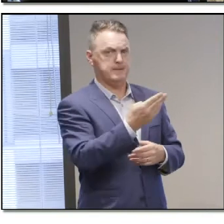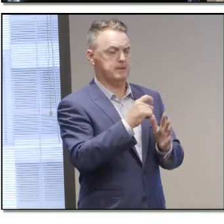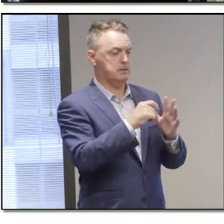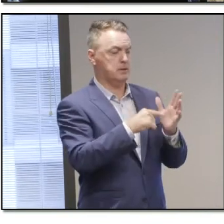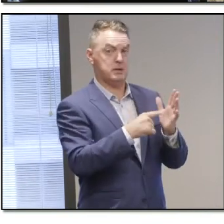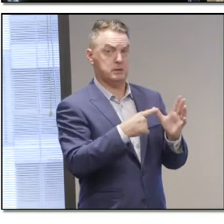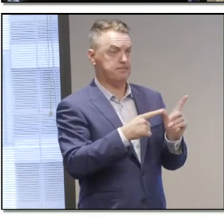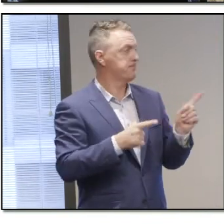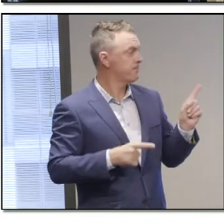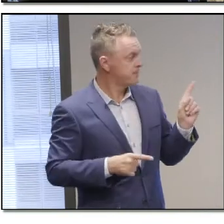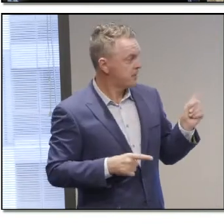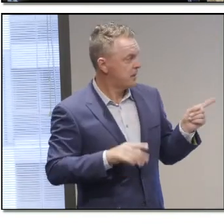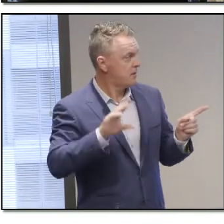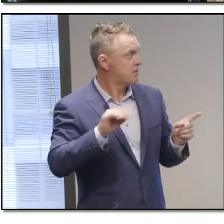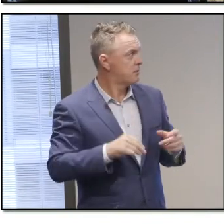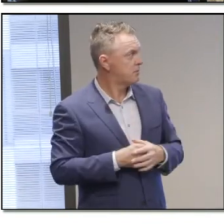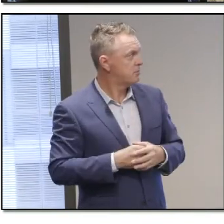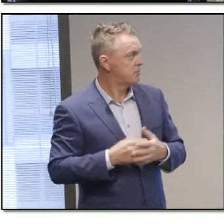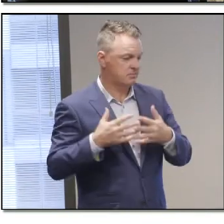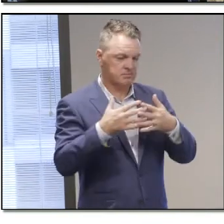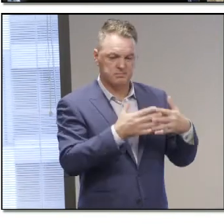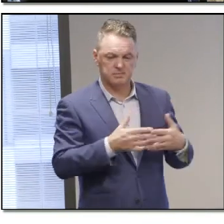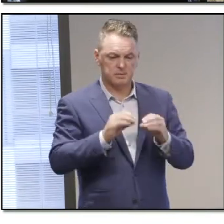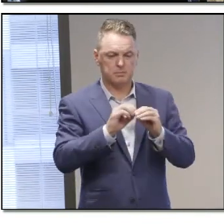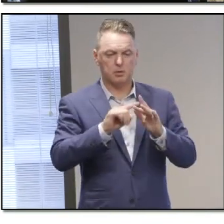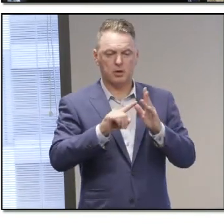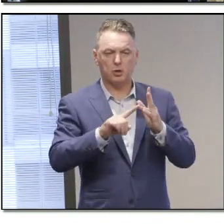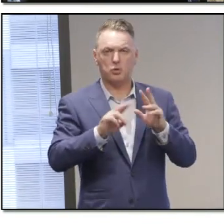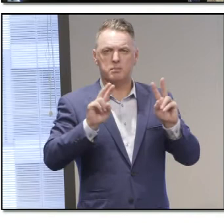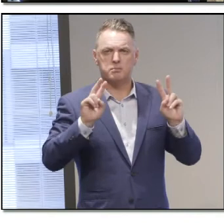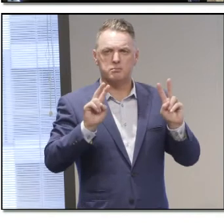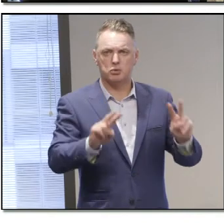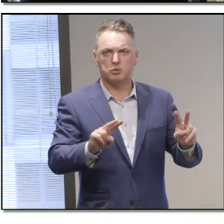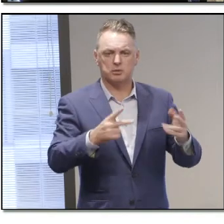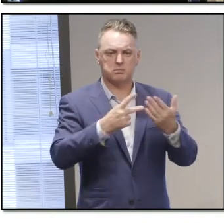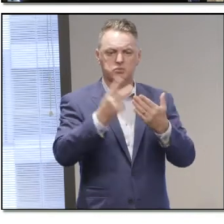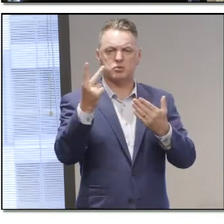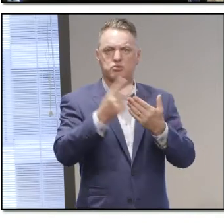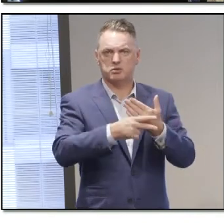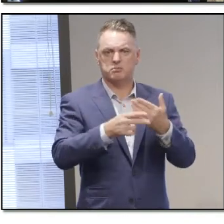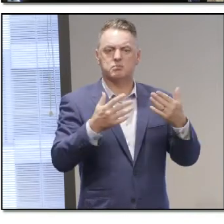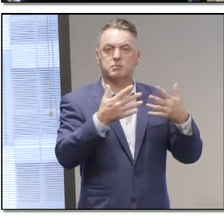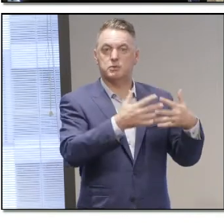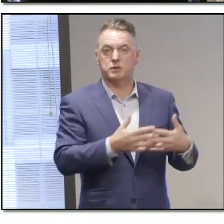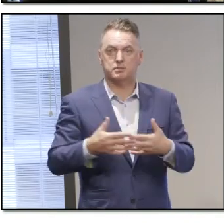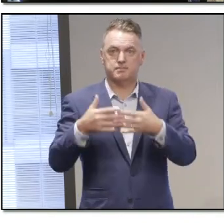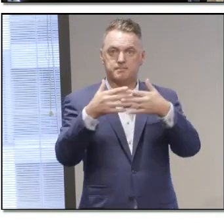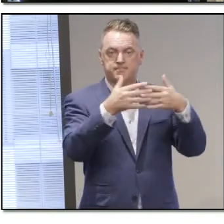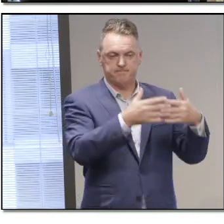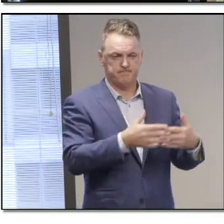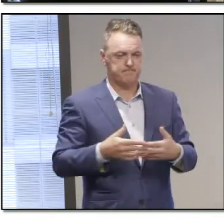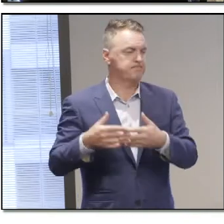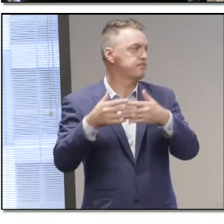come from the US Biomonitoring Program that they have, and what's shown in this graph,